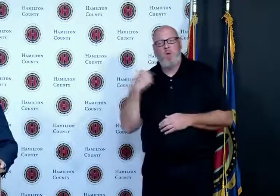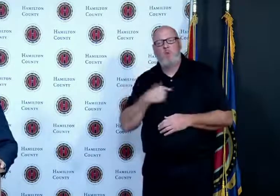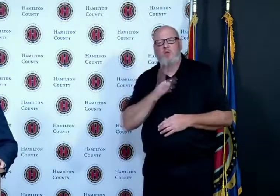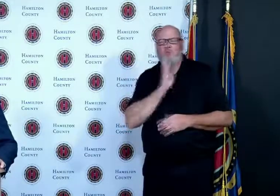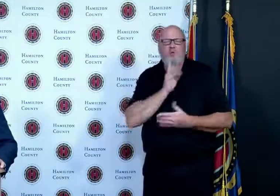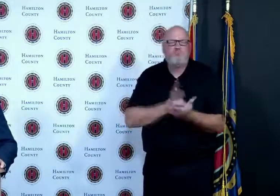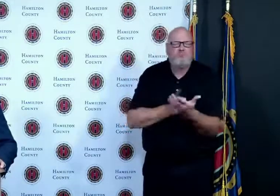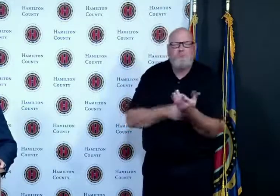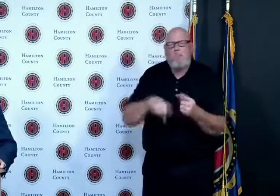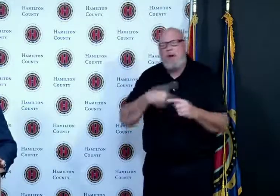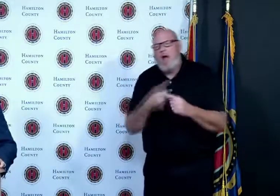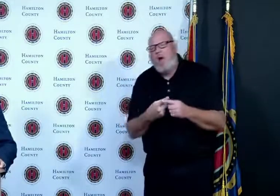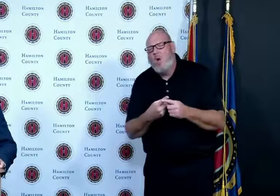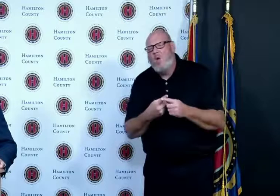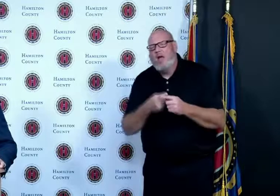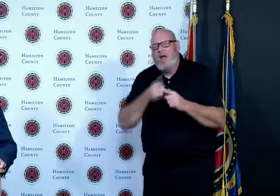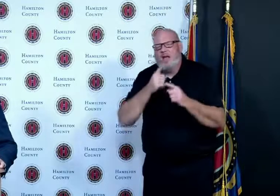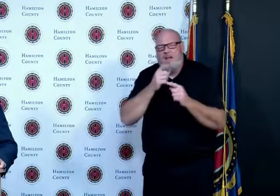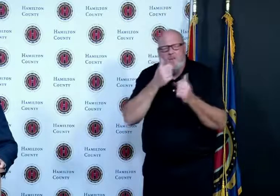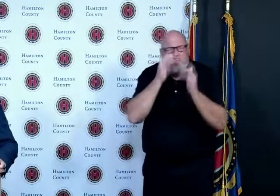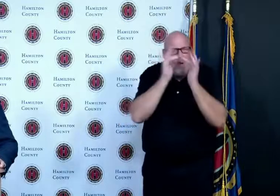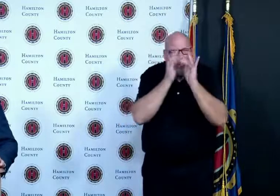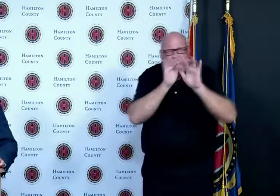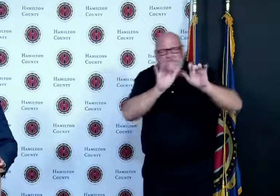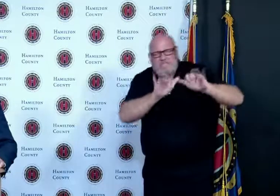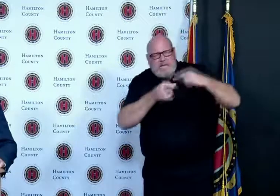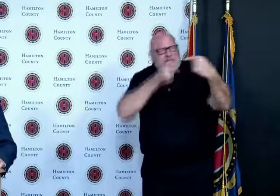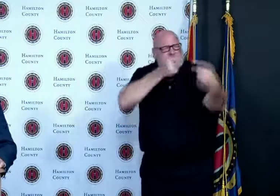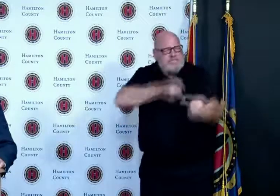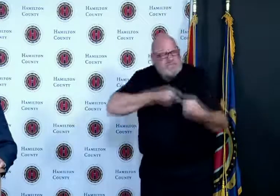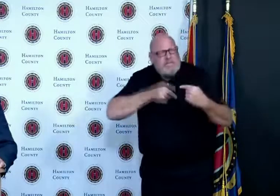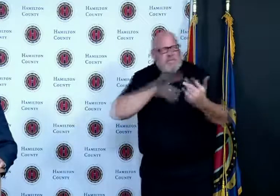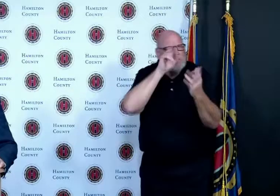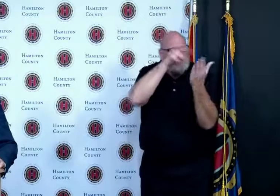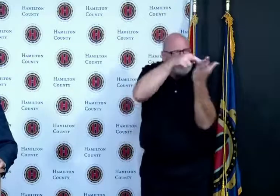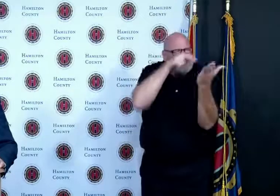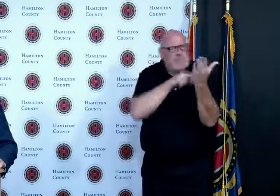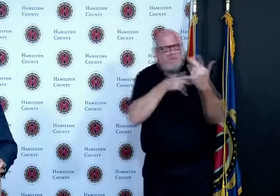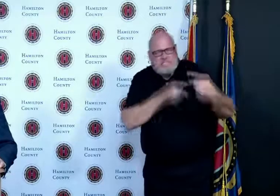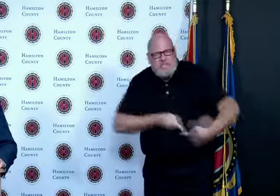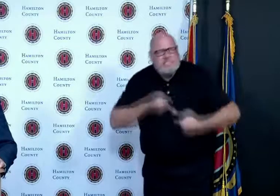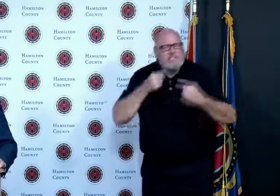website and try many different strategies so that you would have an opportunity to get vaccinated